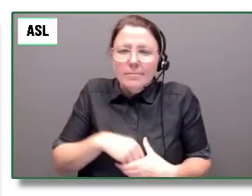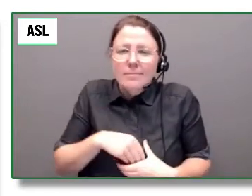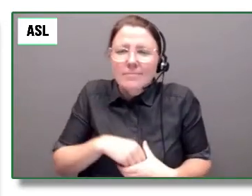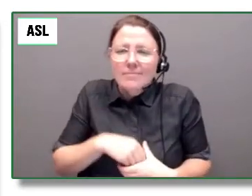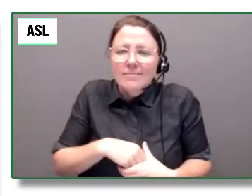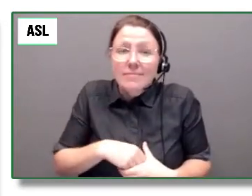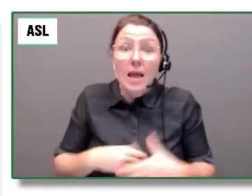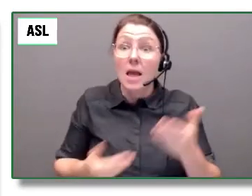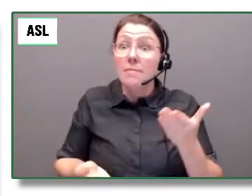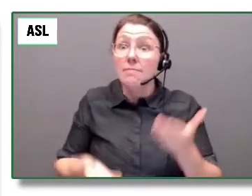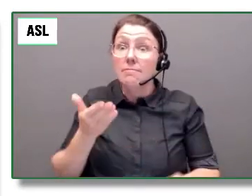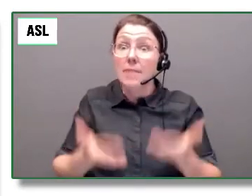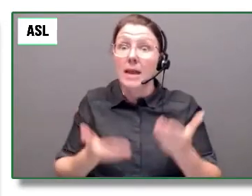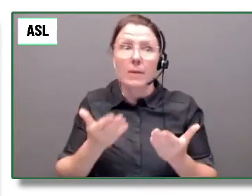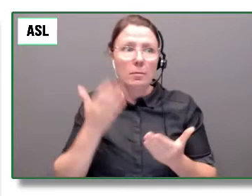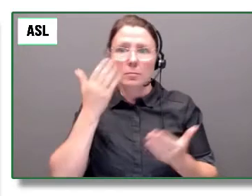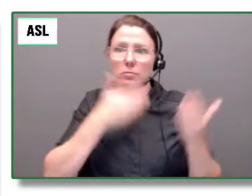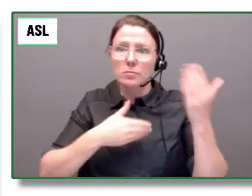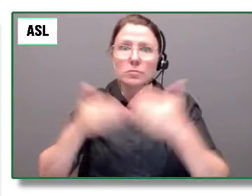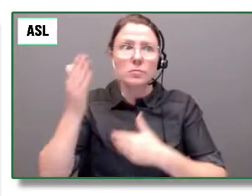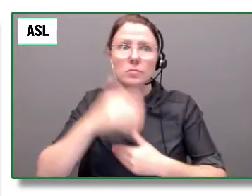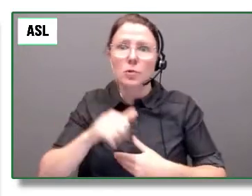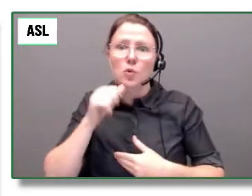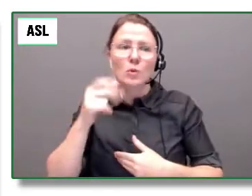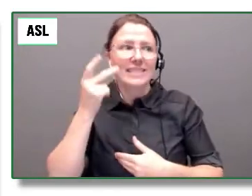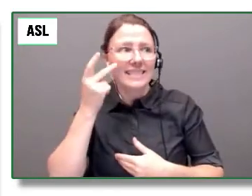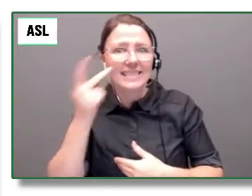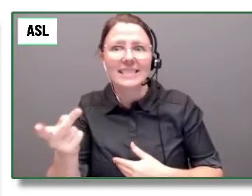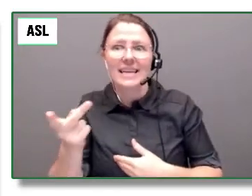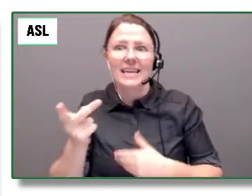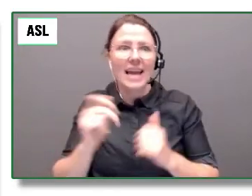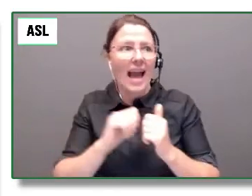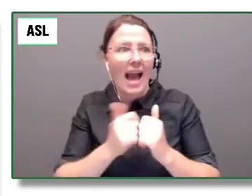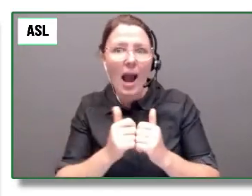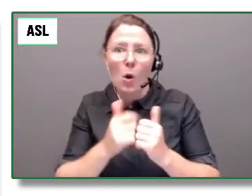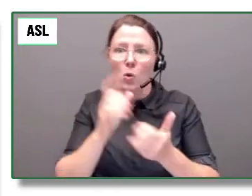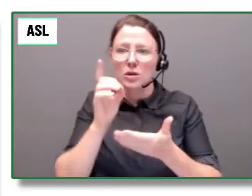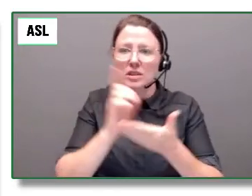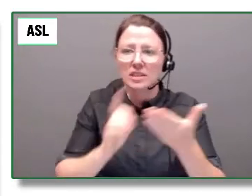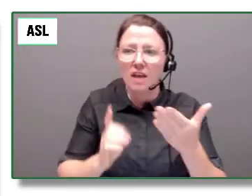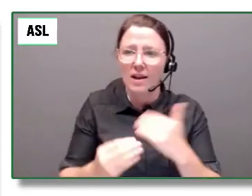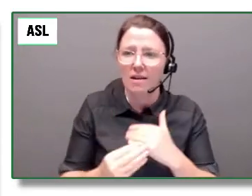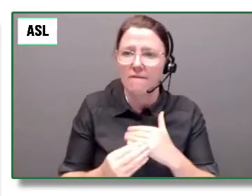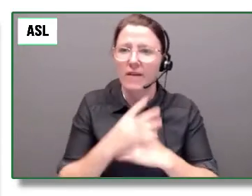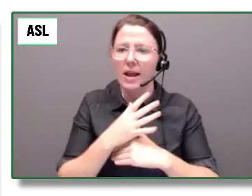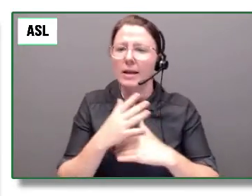these secret magical ingredients that people have spent time to consider, to